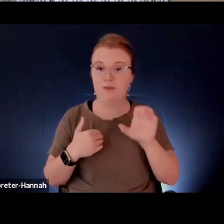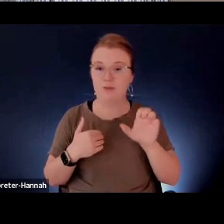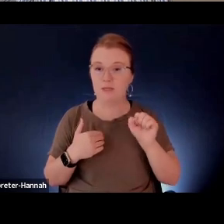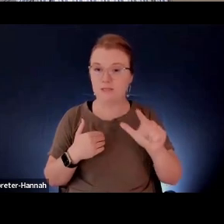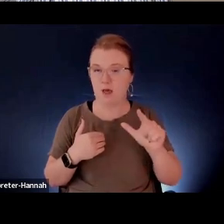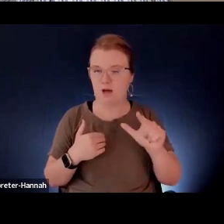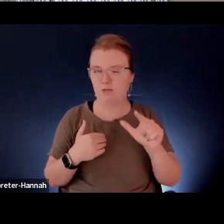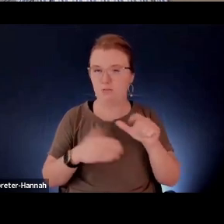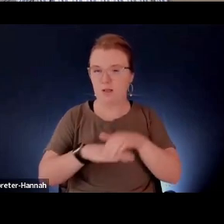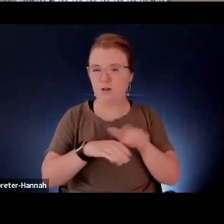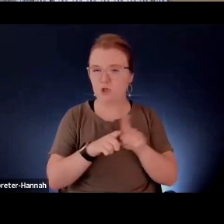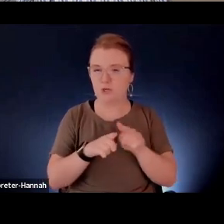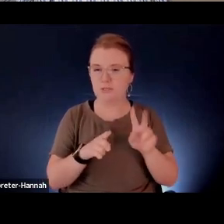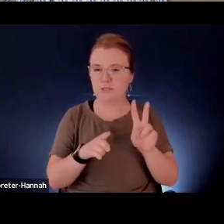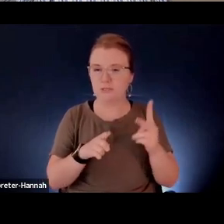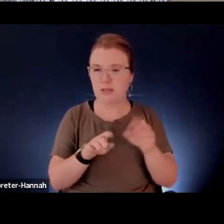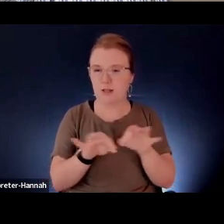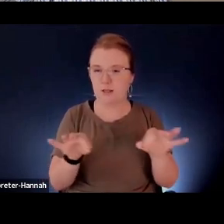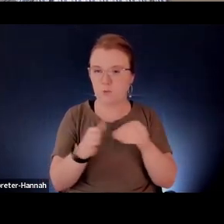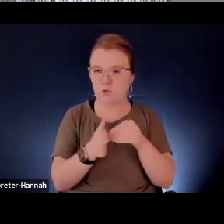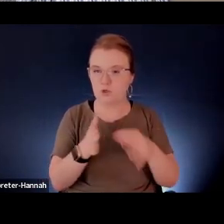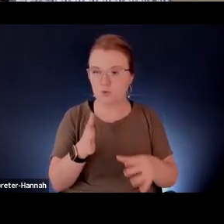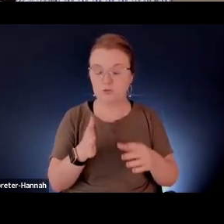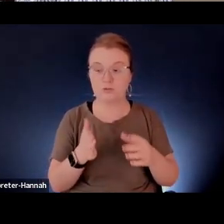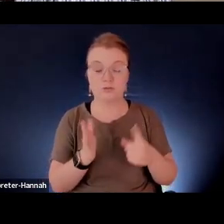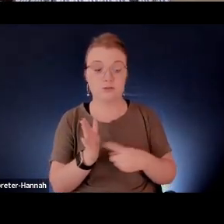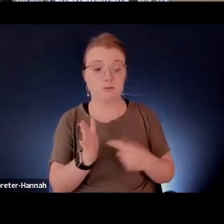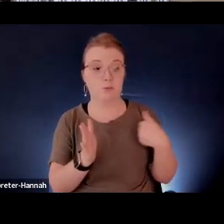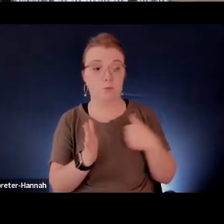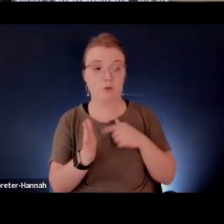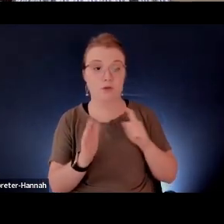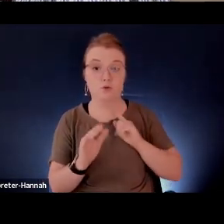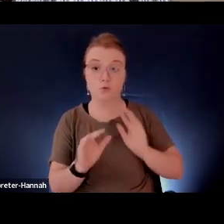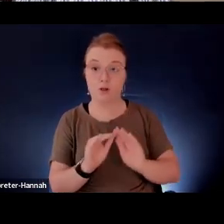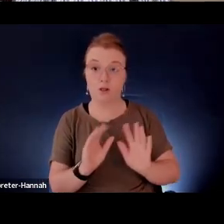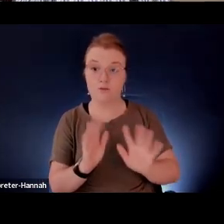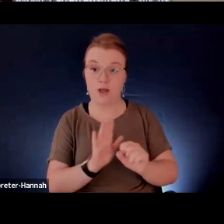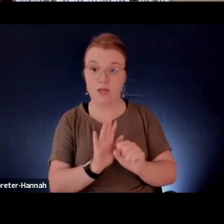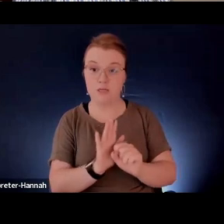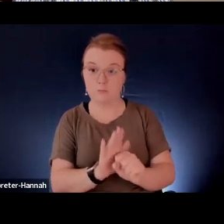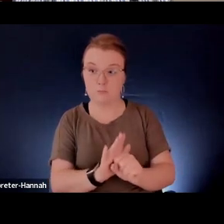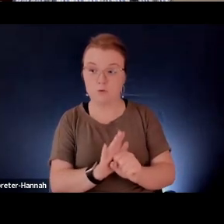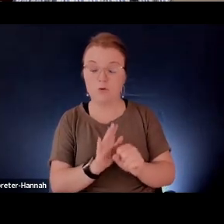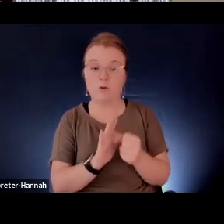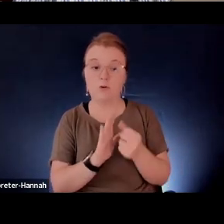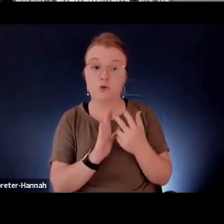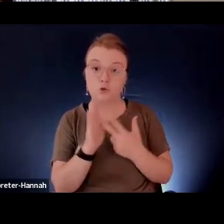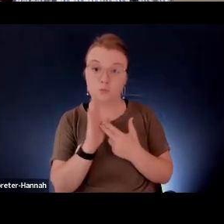And that we need to clarify symbols and make sure that we're having a clear path for students